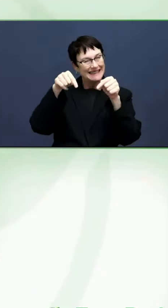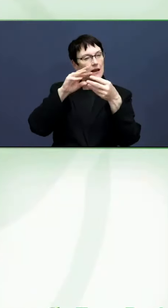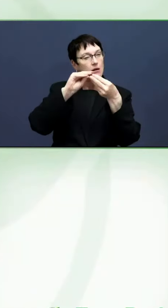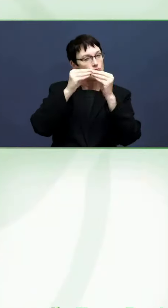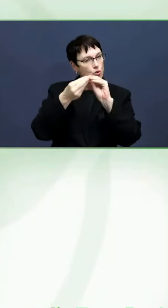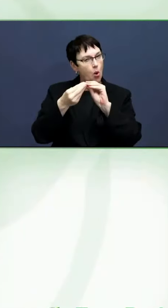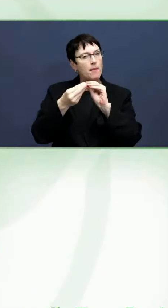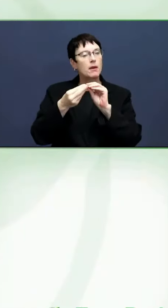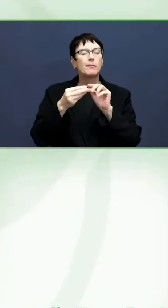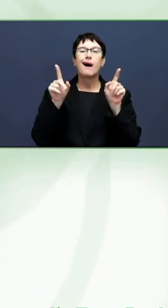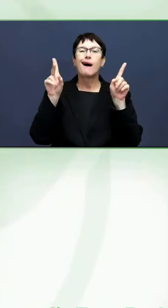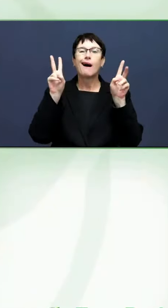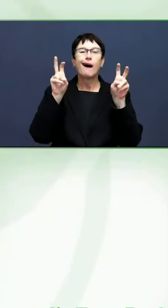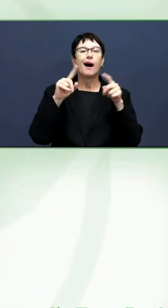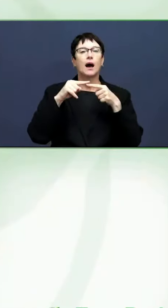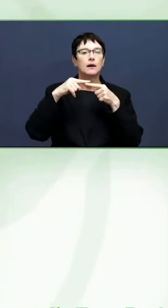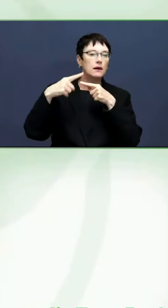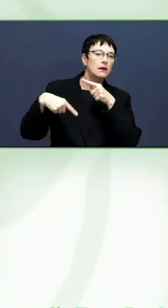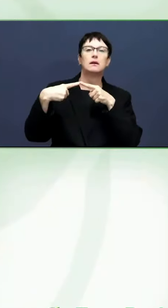Now we say here walking around you can say